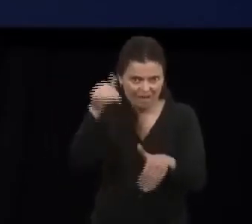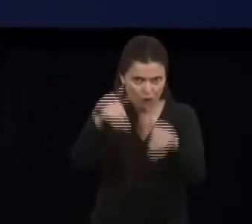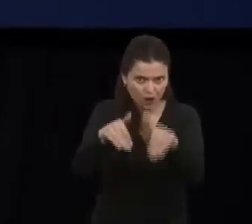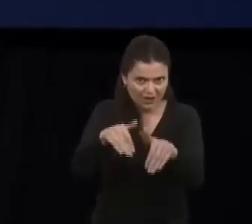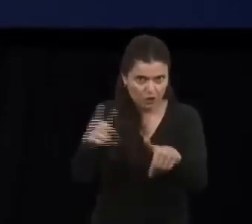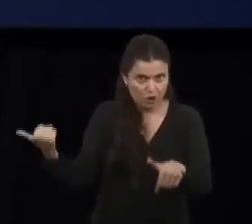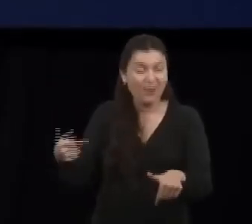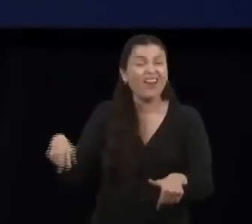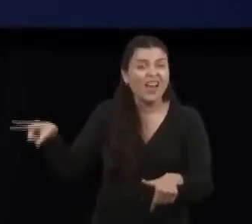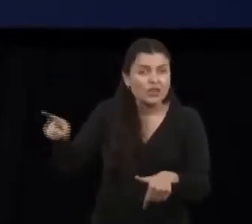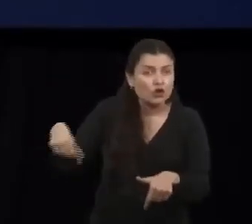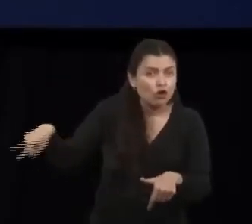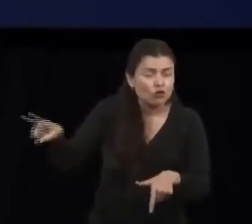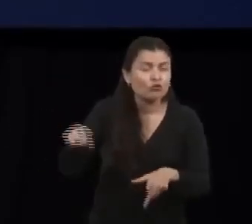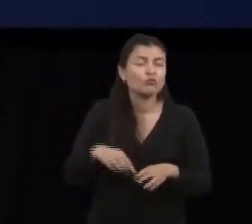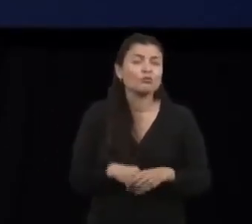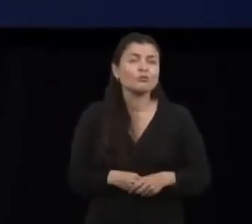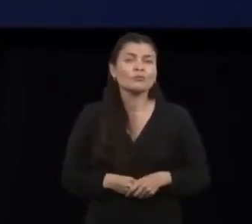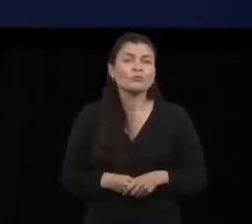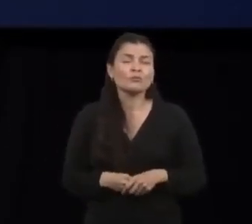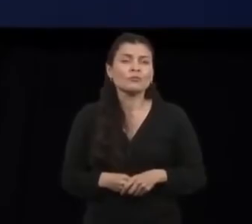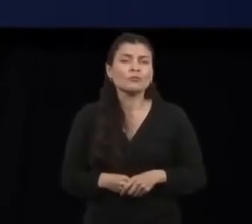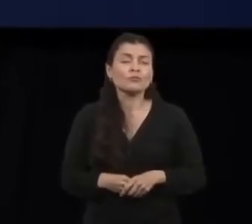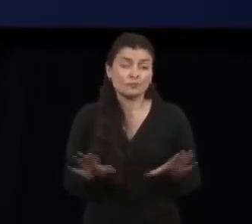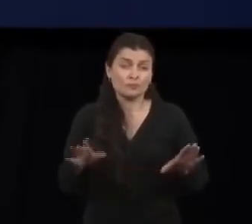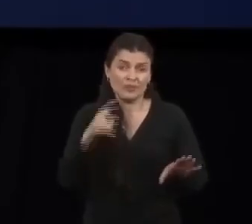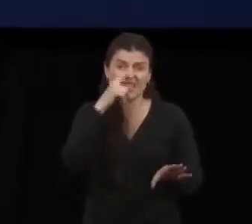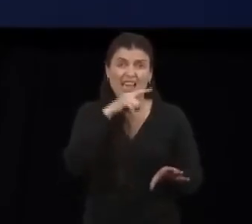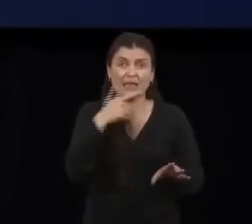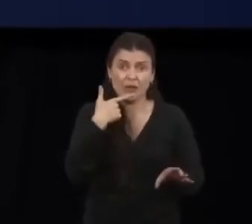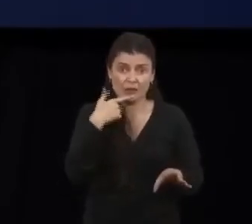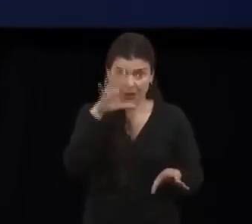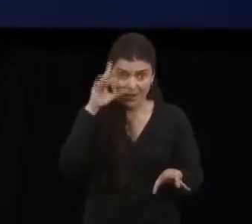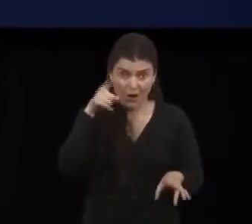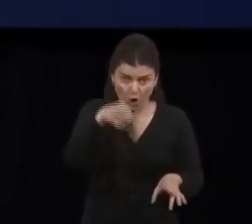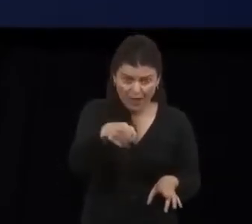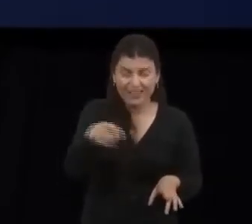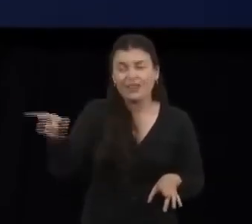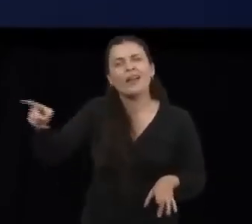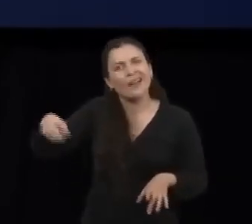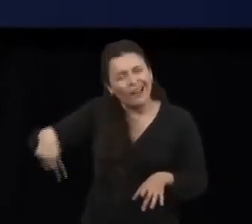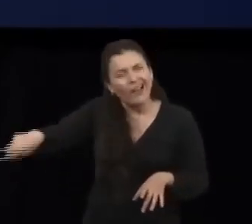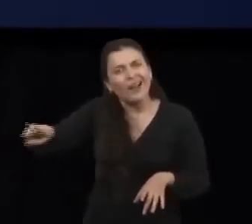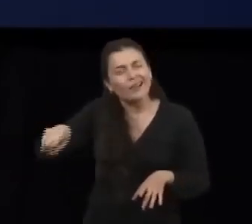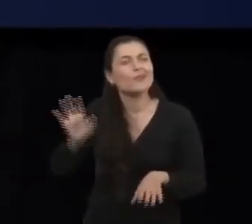on September 7, will represent